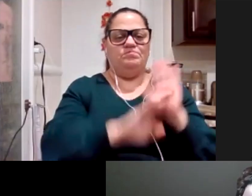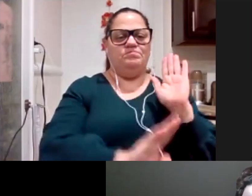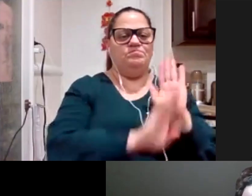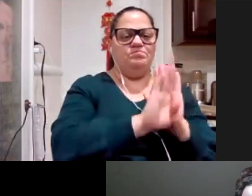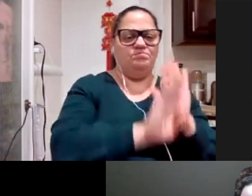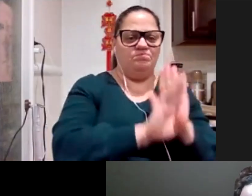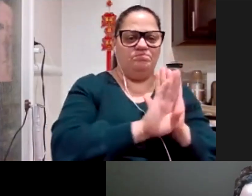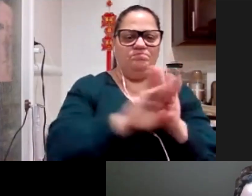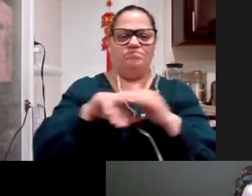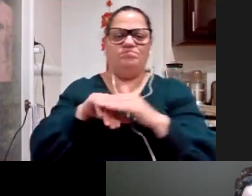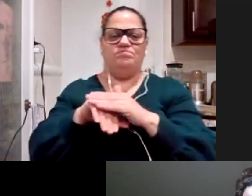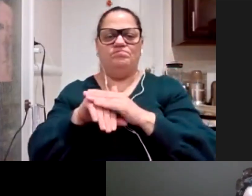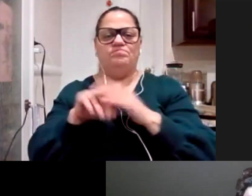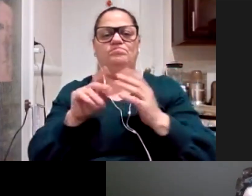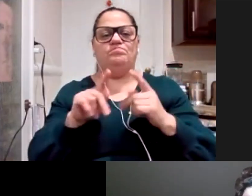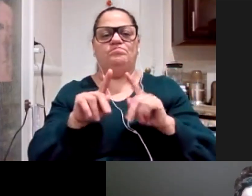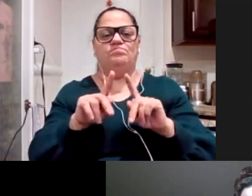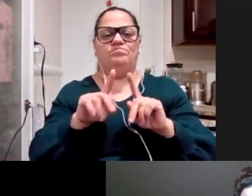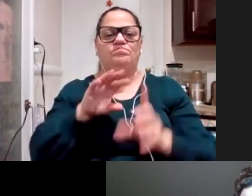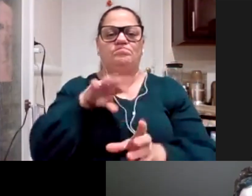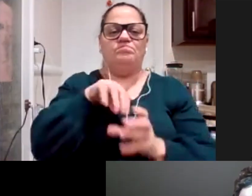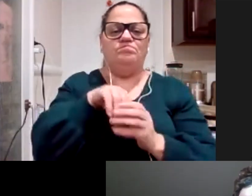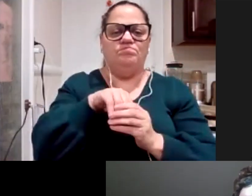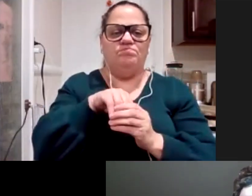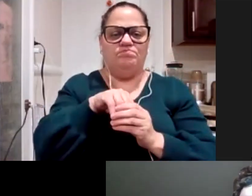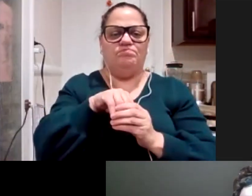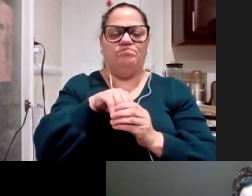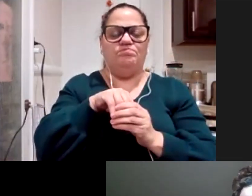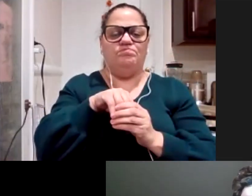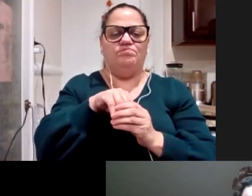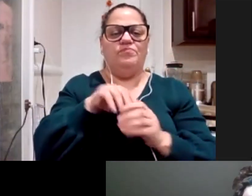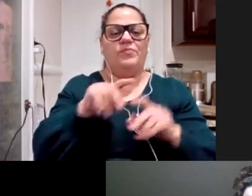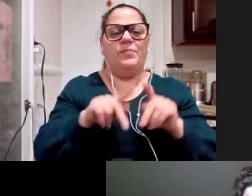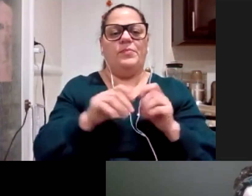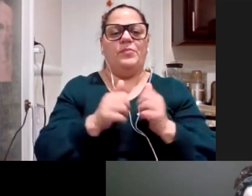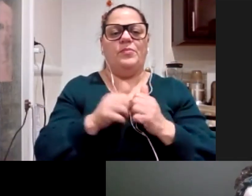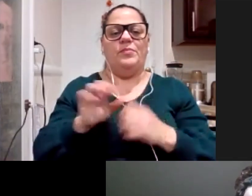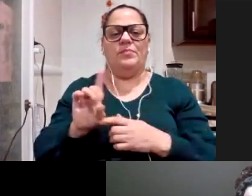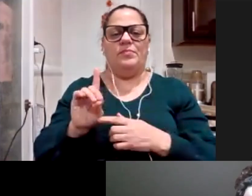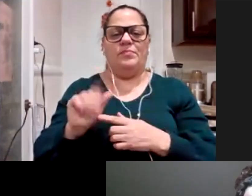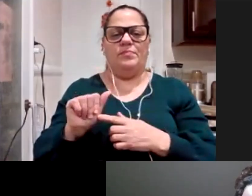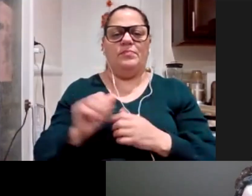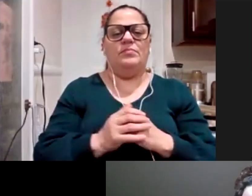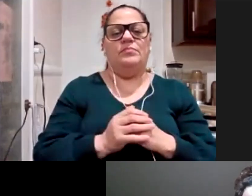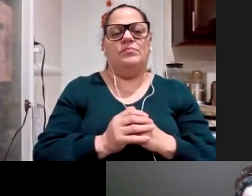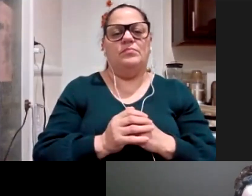opportunity, and inclusion for uh for people with disabilities. Um, but you're right,